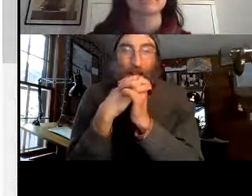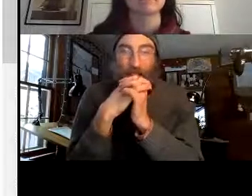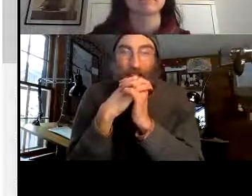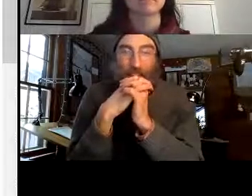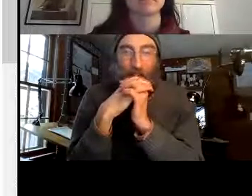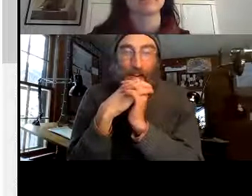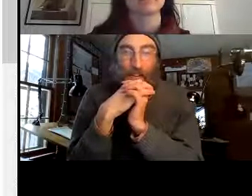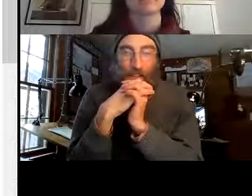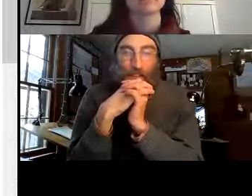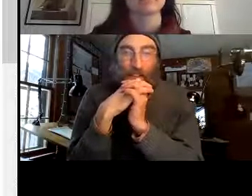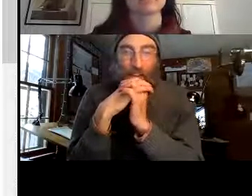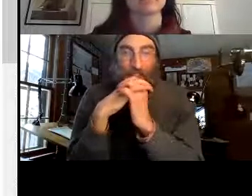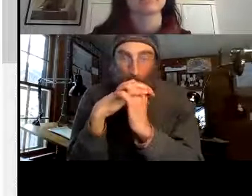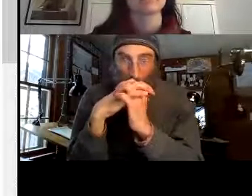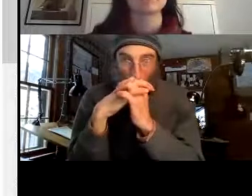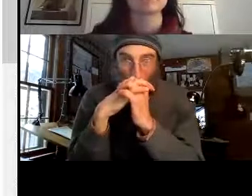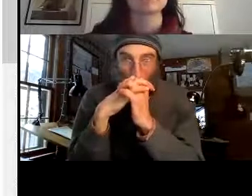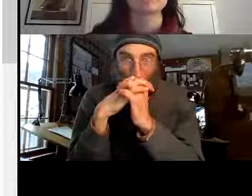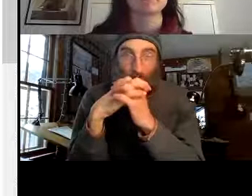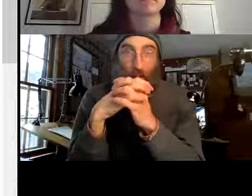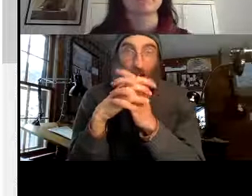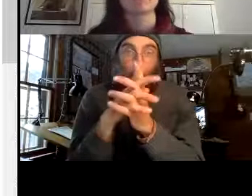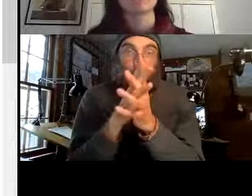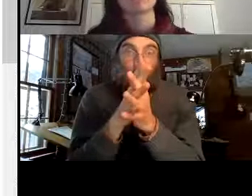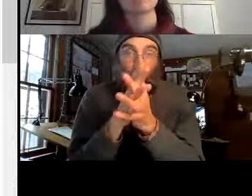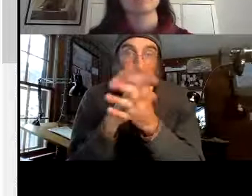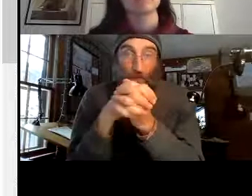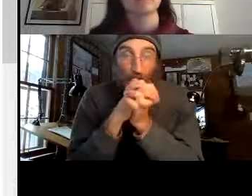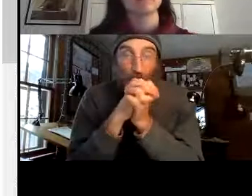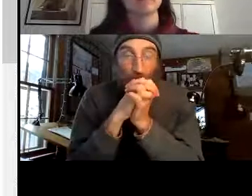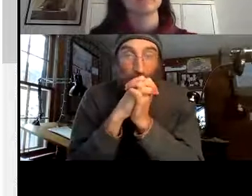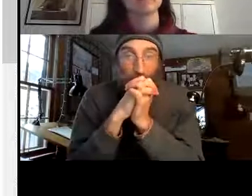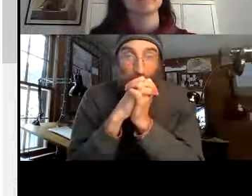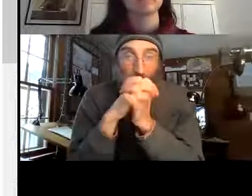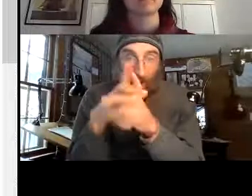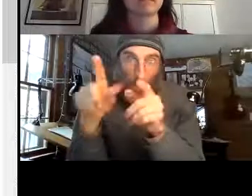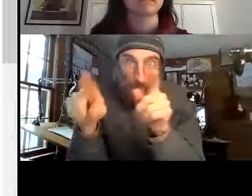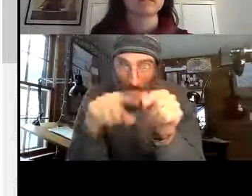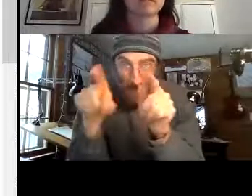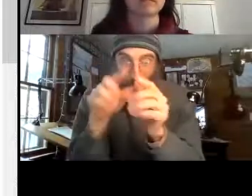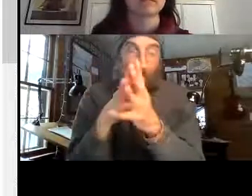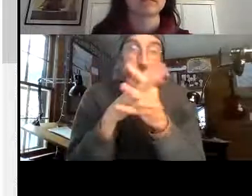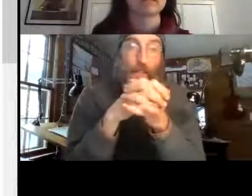camp, down at the front lines of this, um, of this Massachusetts regiment.